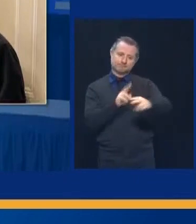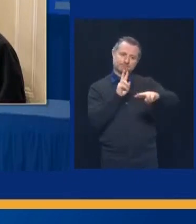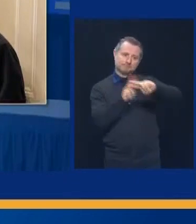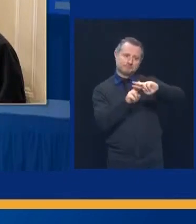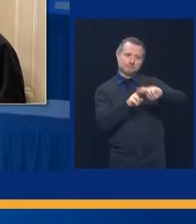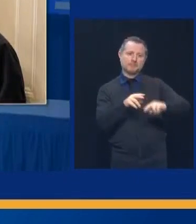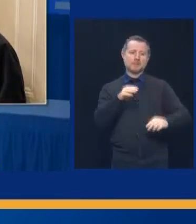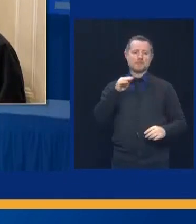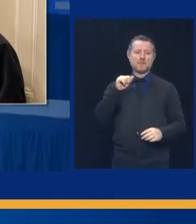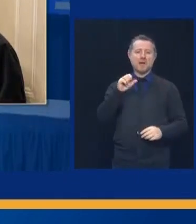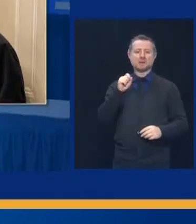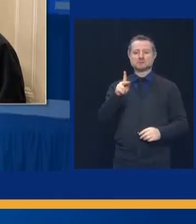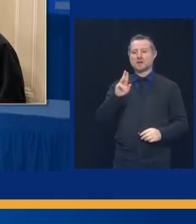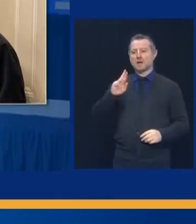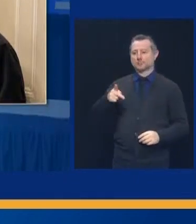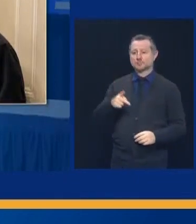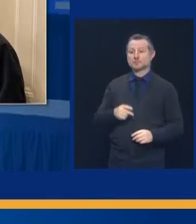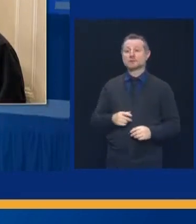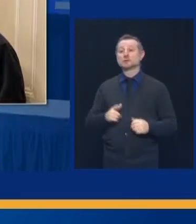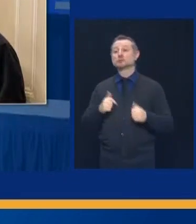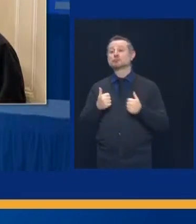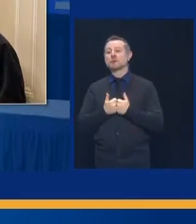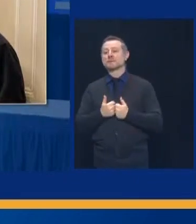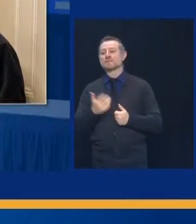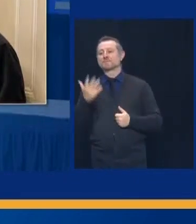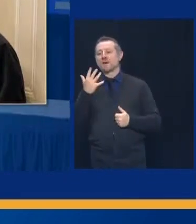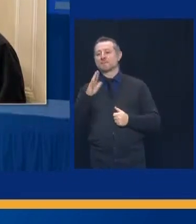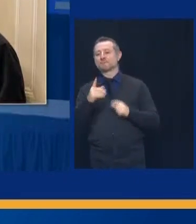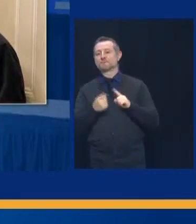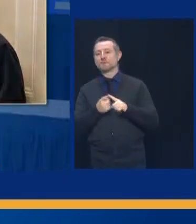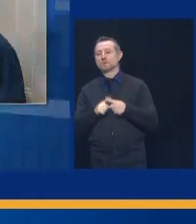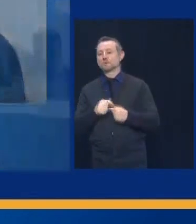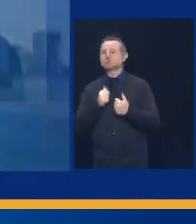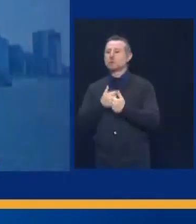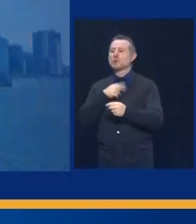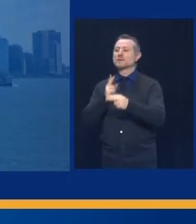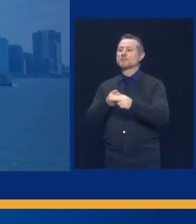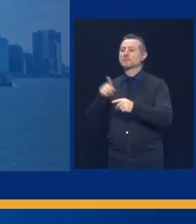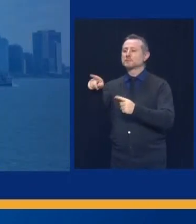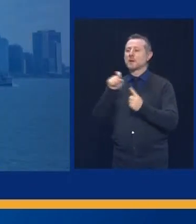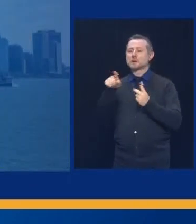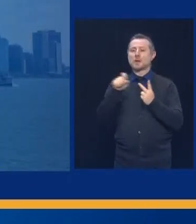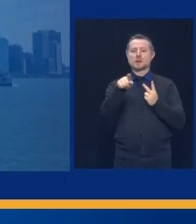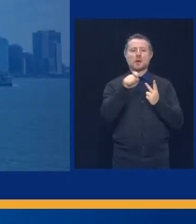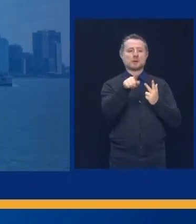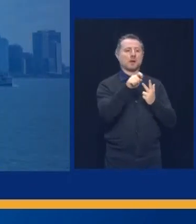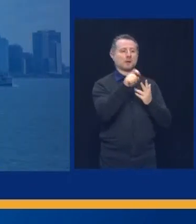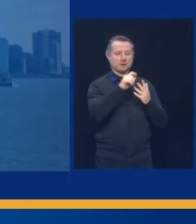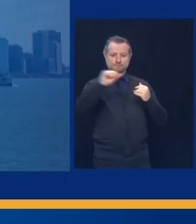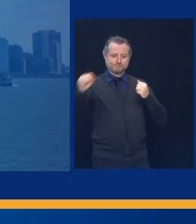ALL INVITED TO JOIN BY POSTING A MASK SELFIE, SHARING WHY THEY #MASKUP. CHALLENGING FIVE FRIENDS TO DO